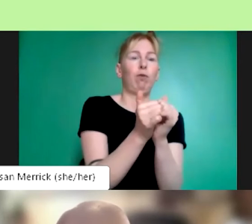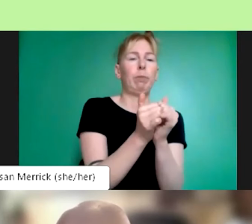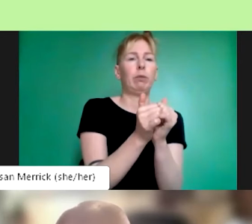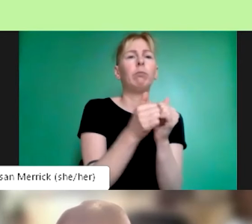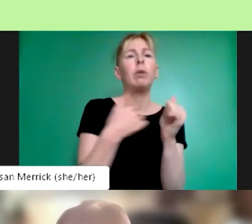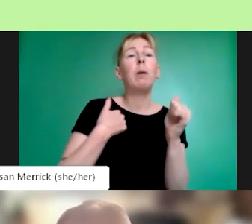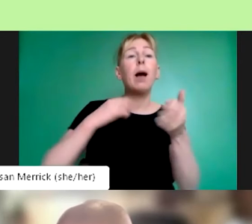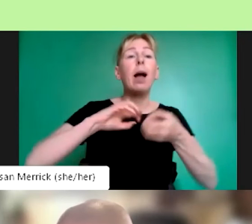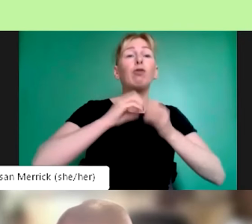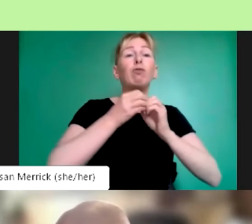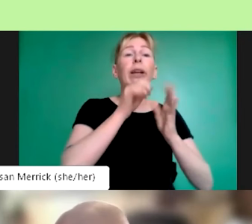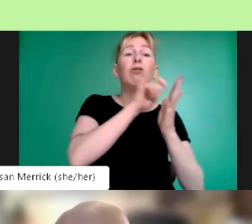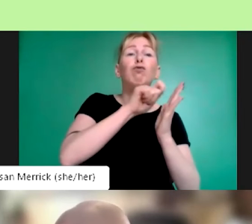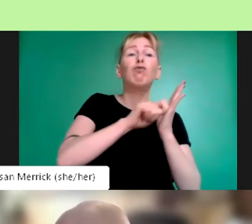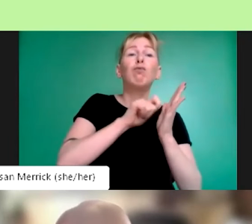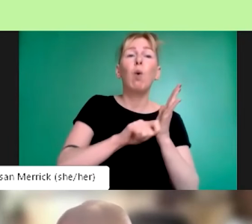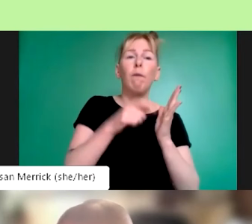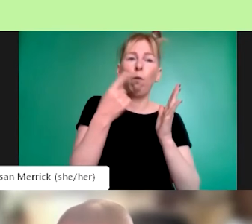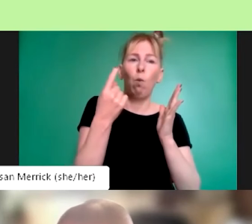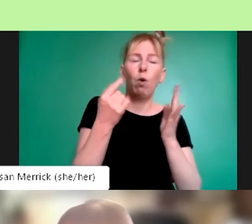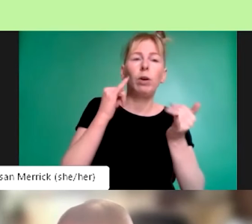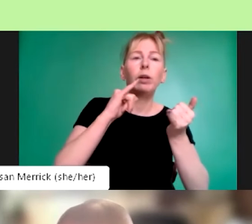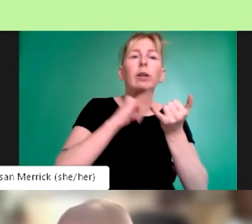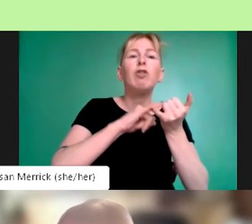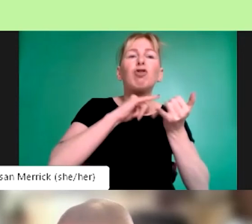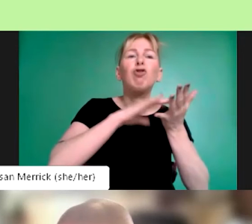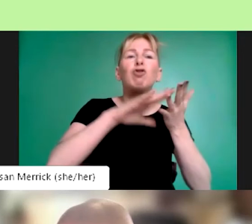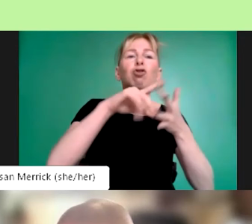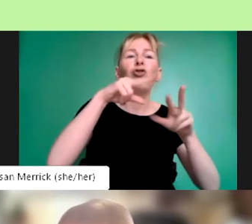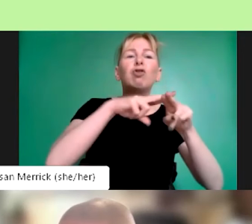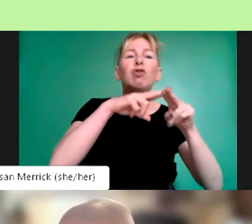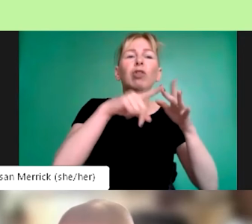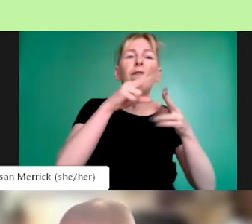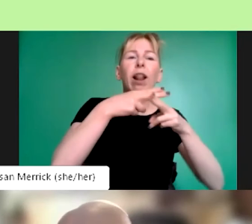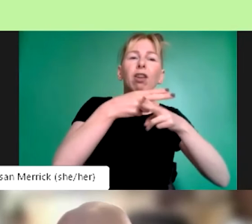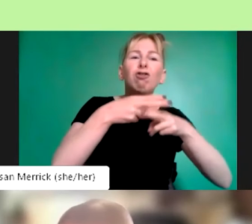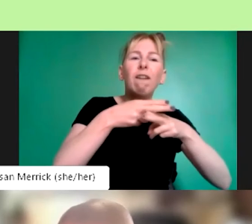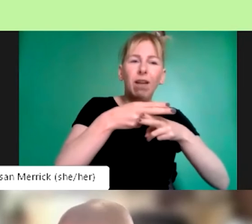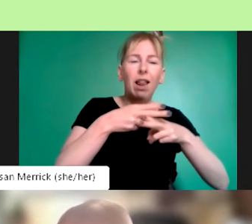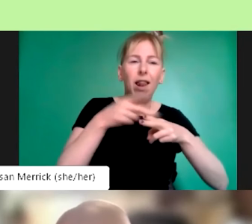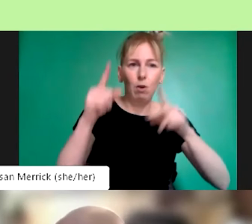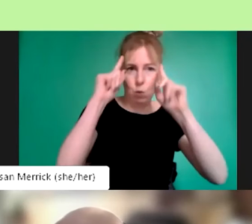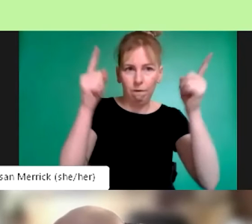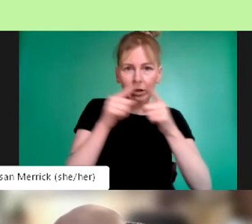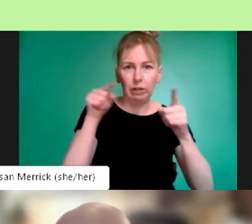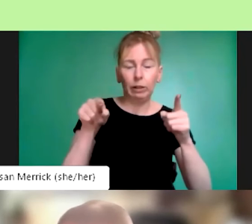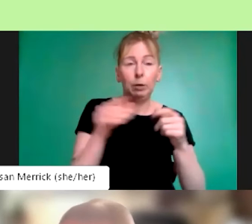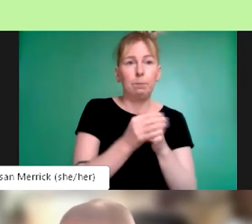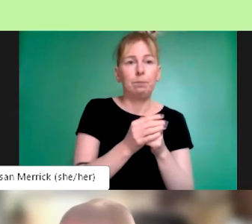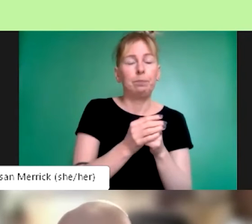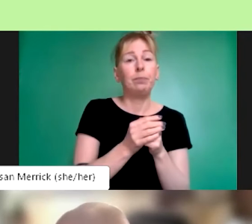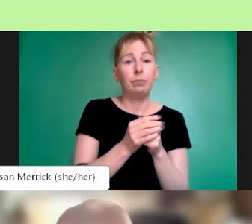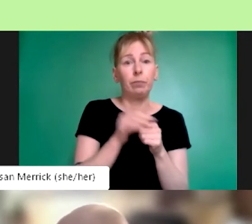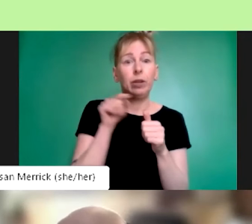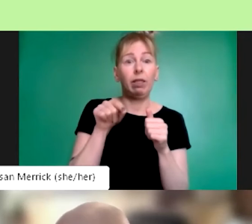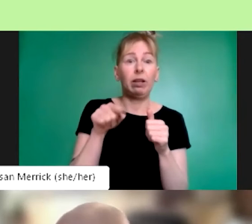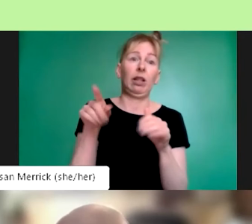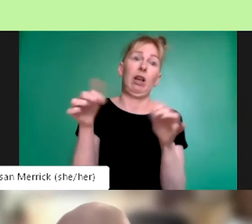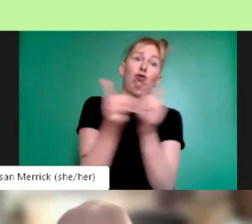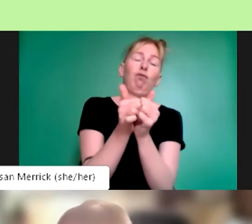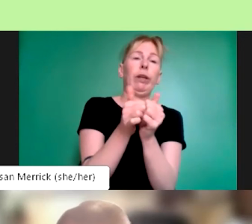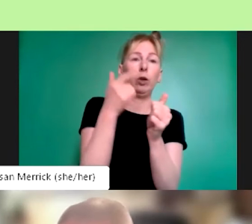its organisations. And basically, it's their partnership contract, but turned into a visual